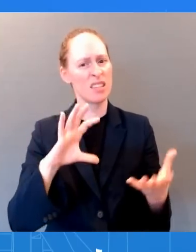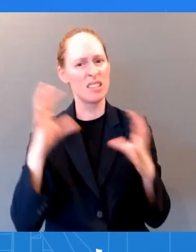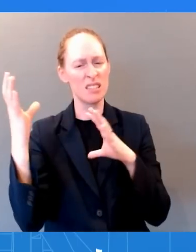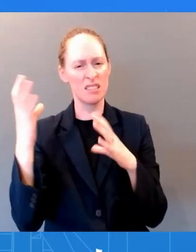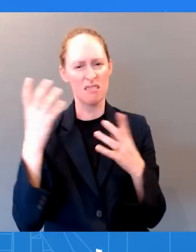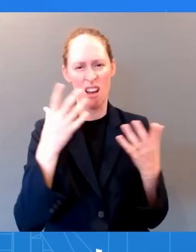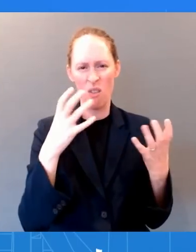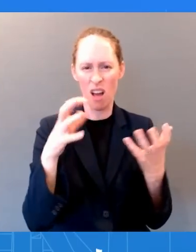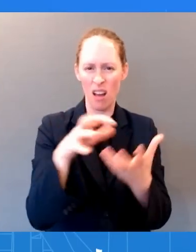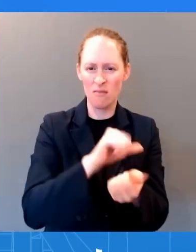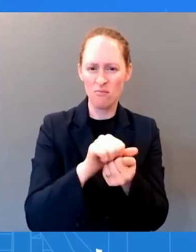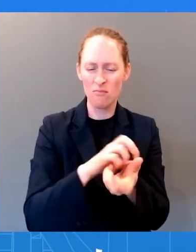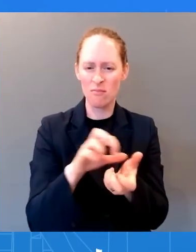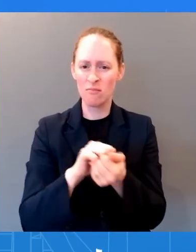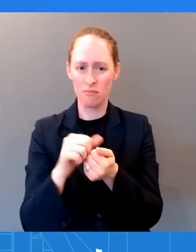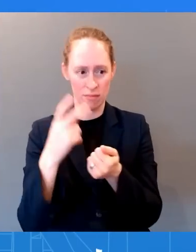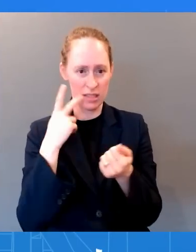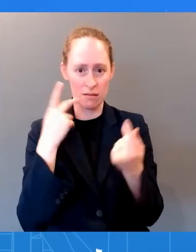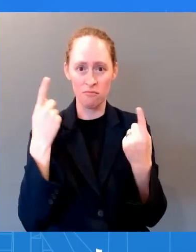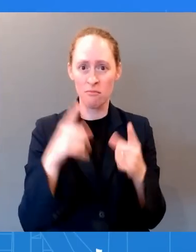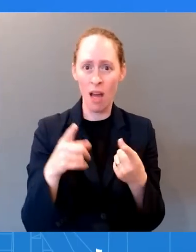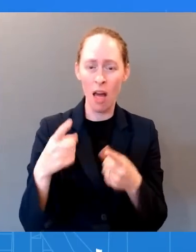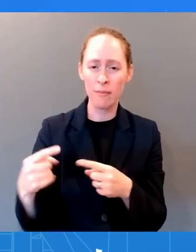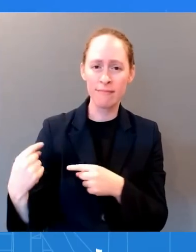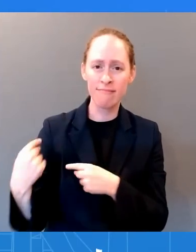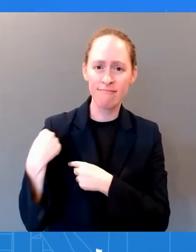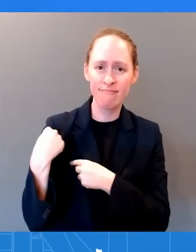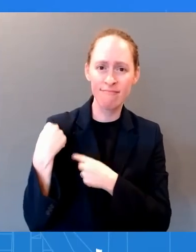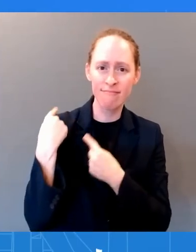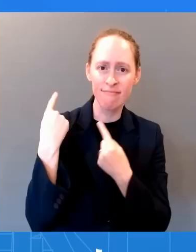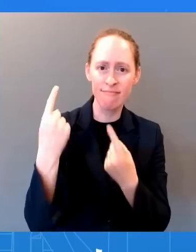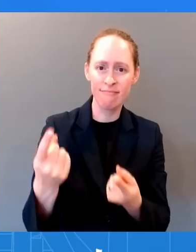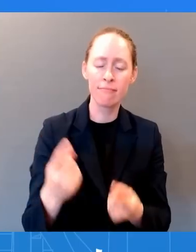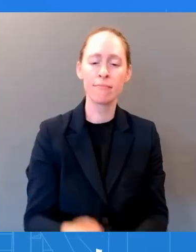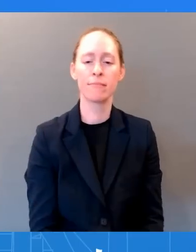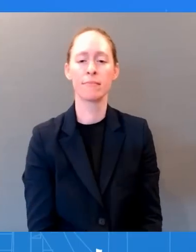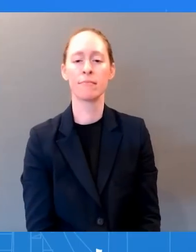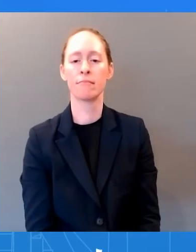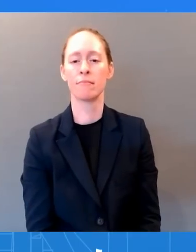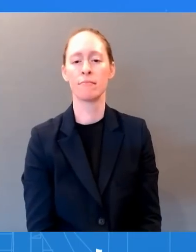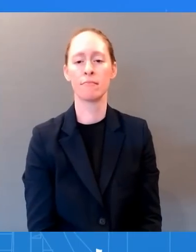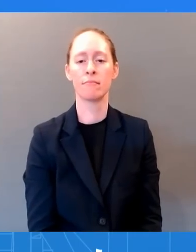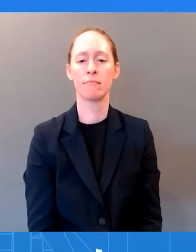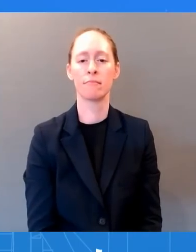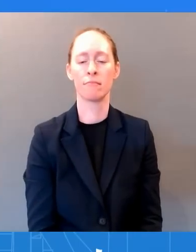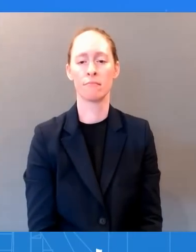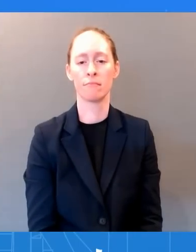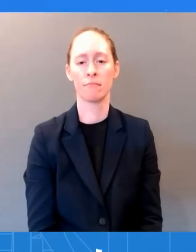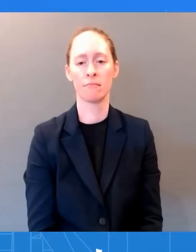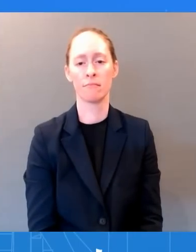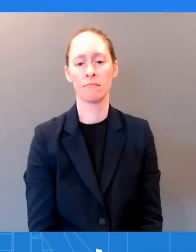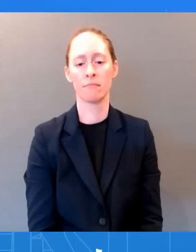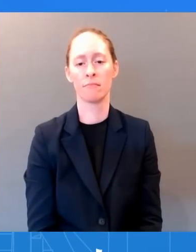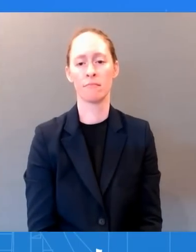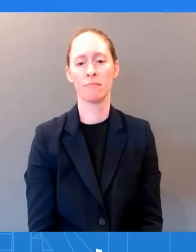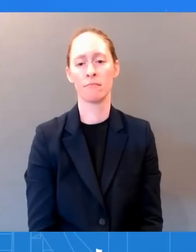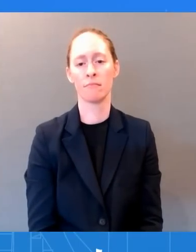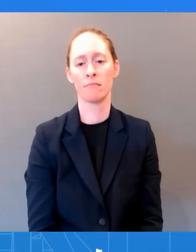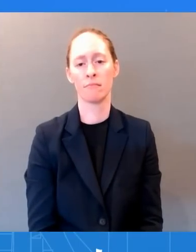and that is what the President was referring to when you all asked me last week about the semi-fascism comment.